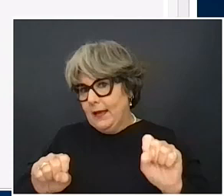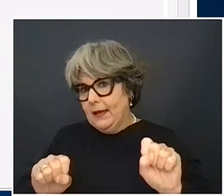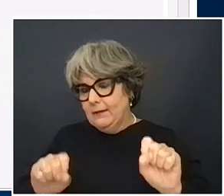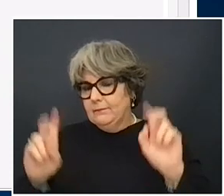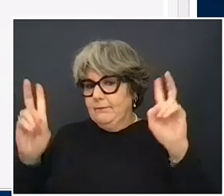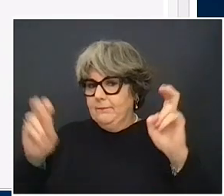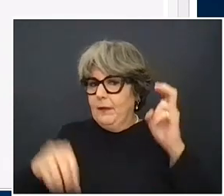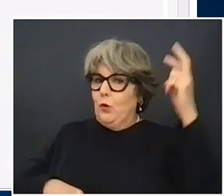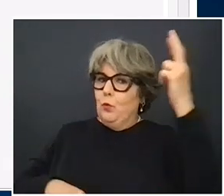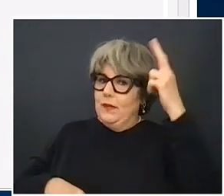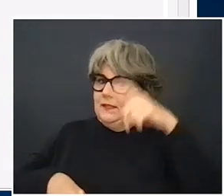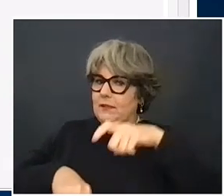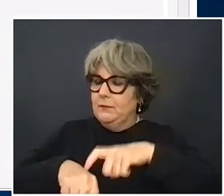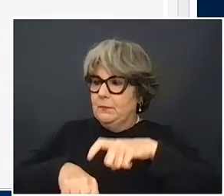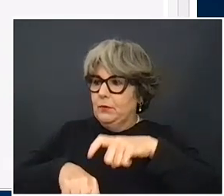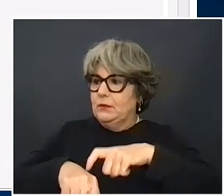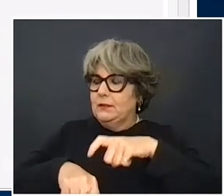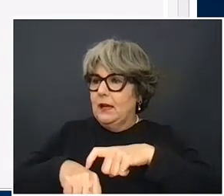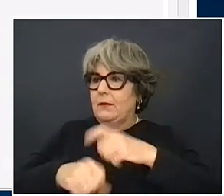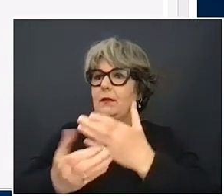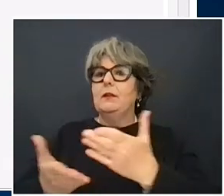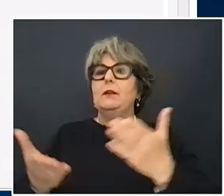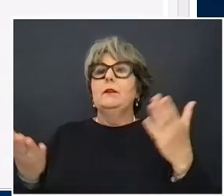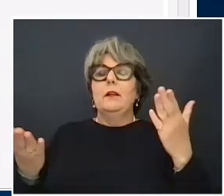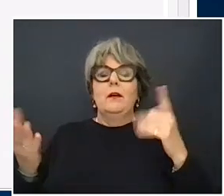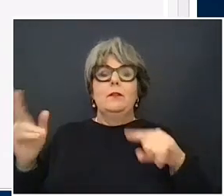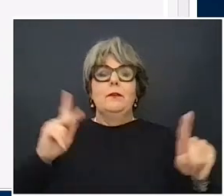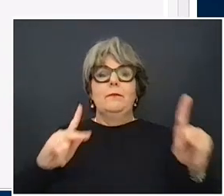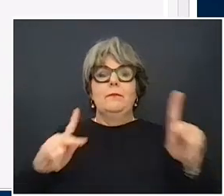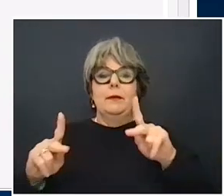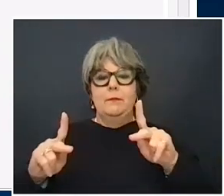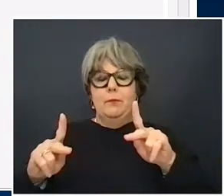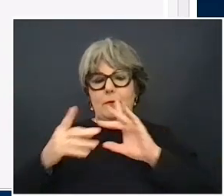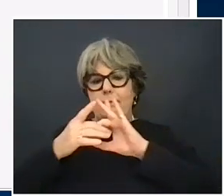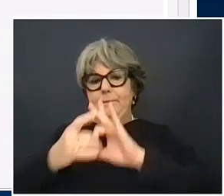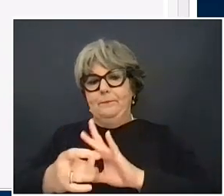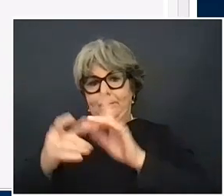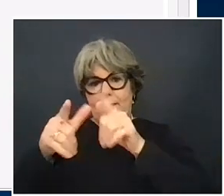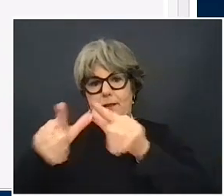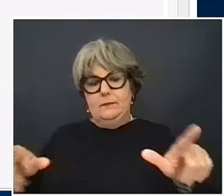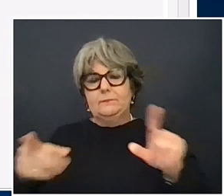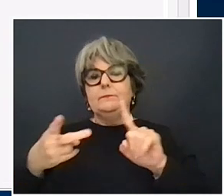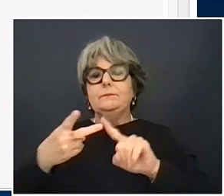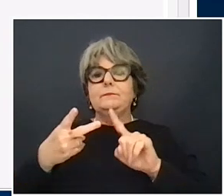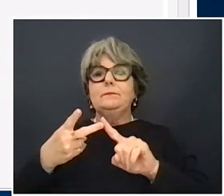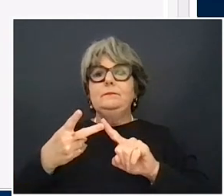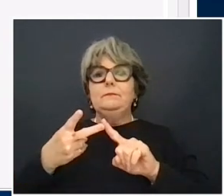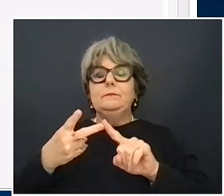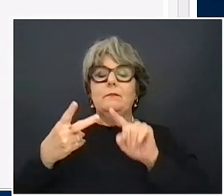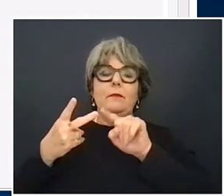period so that we- so that those don't languish and then deal with the ones that are late discovered.